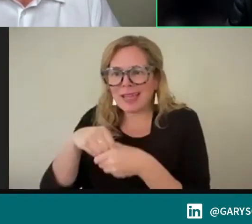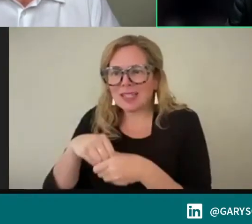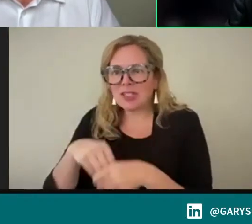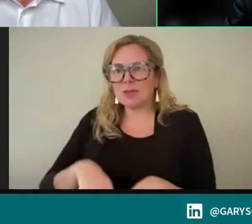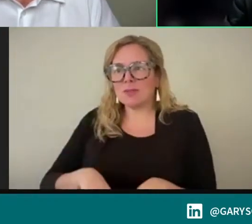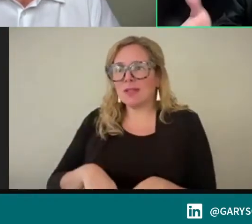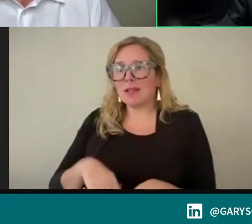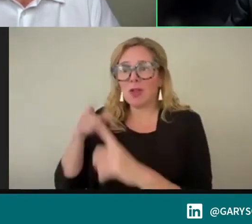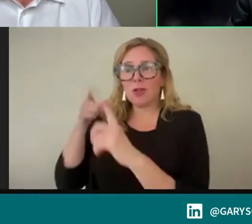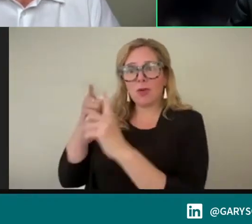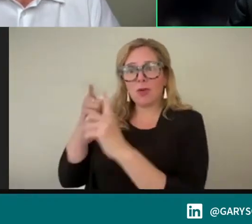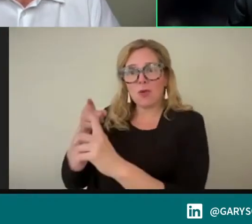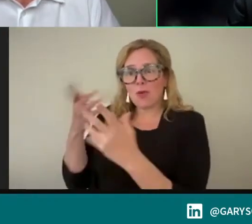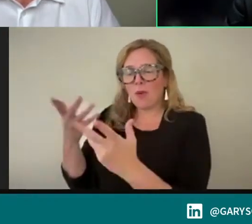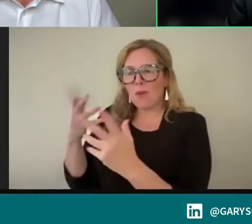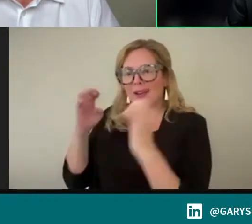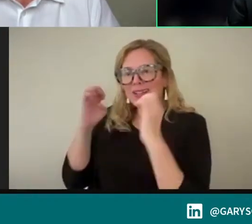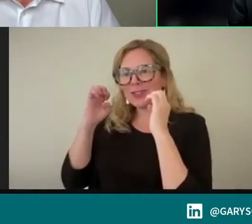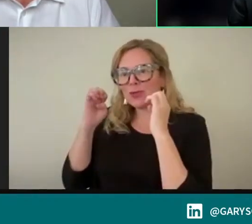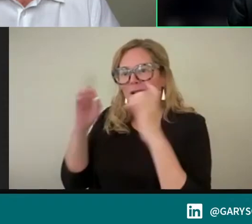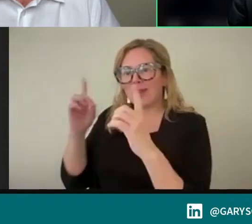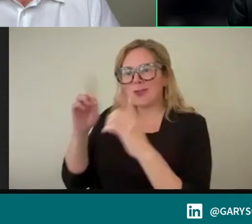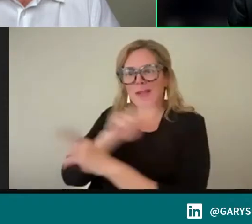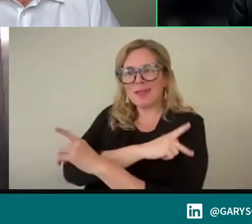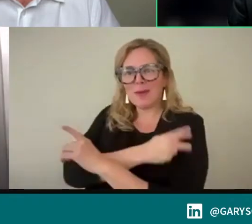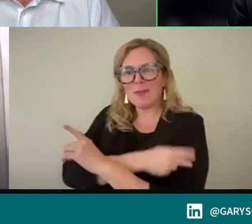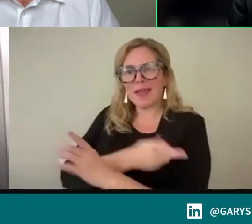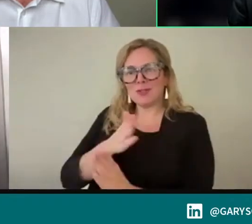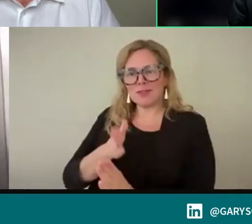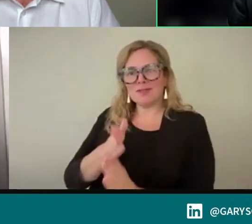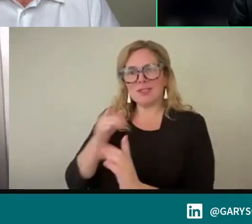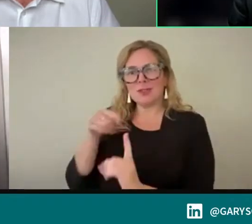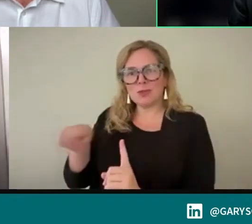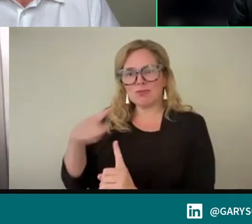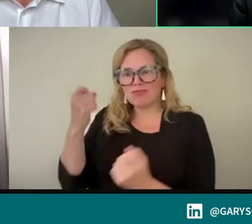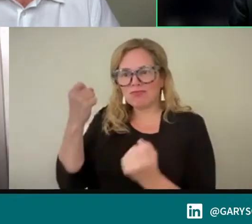on how these accessibility solutions are actually available is very important.